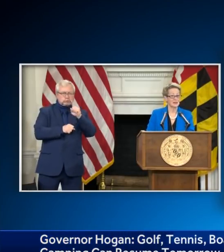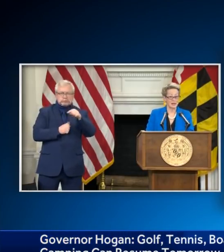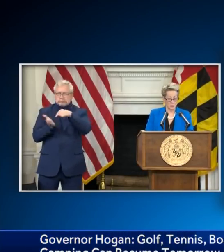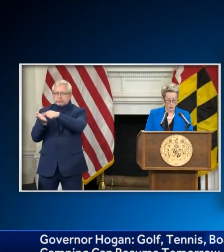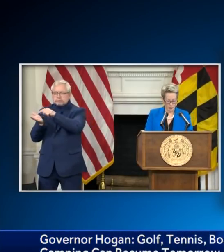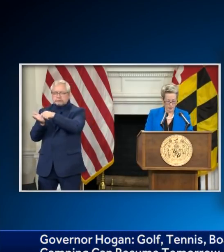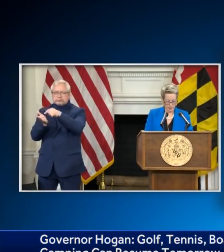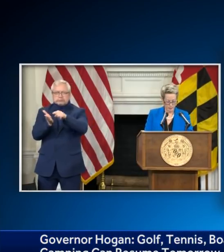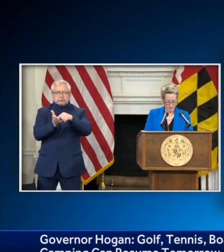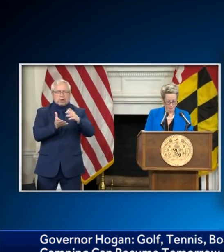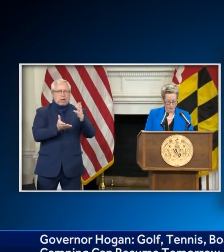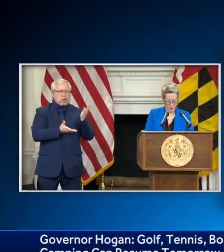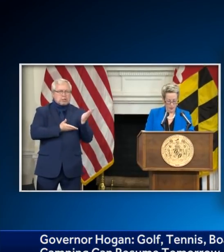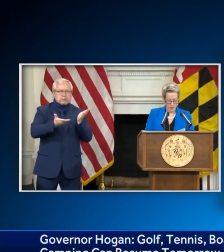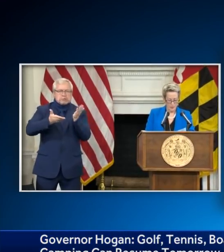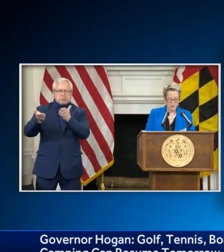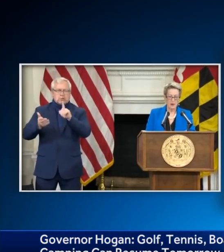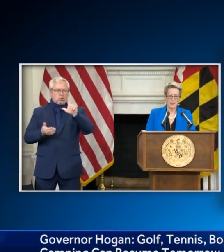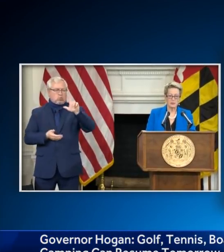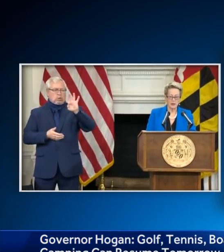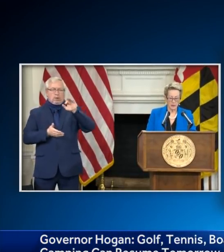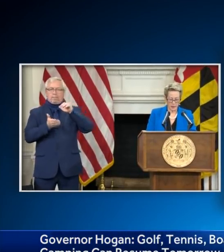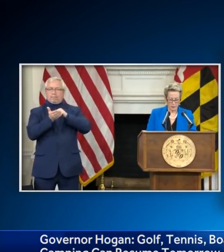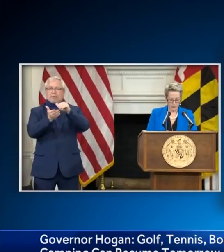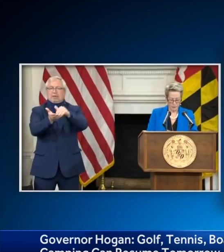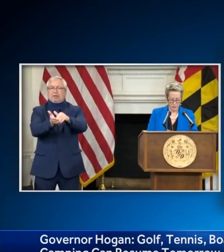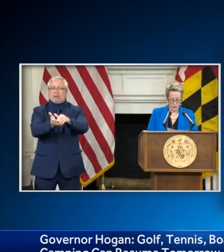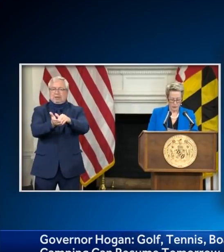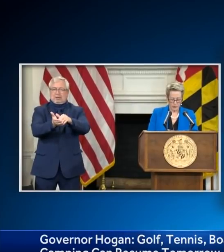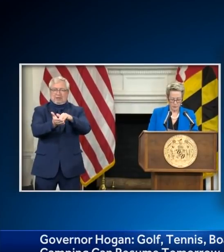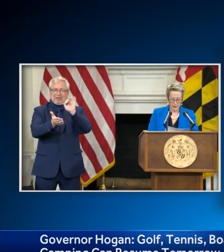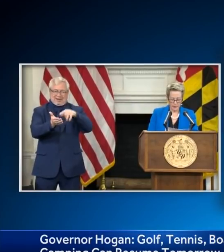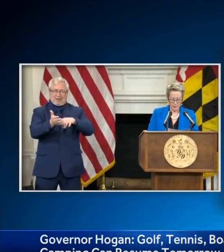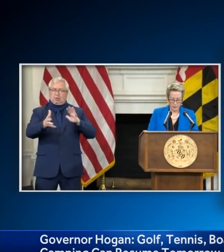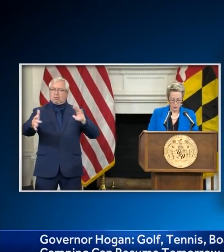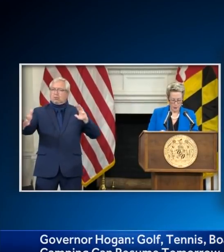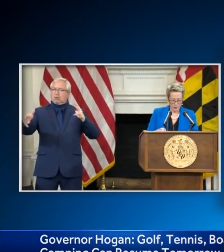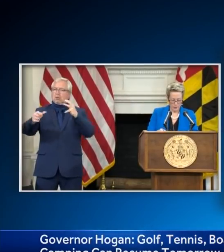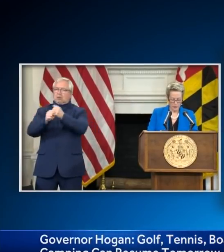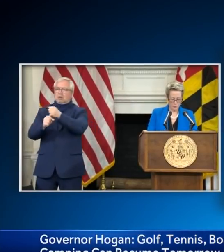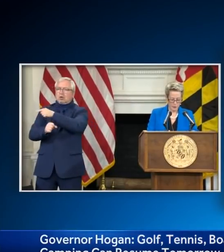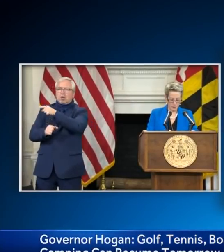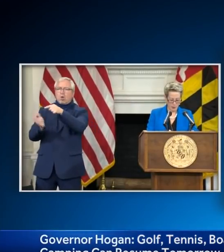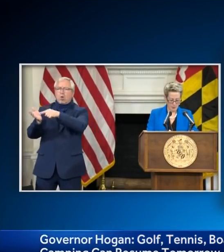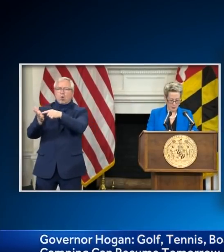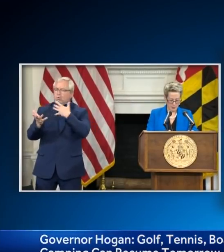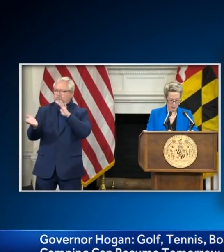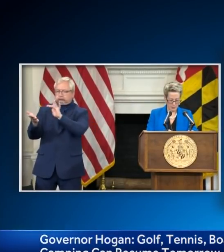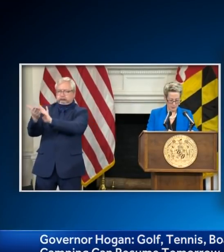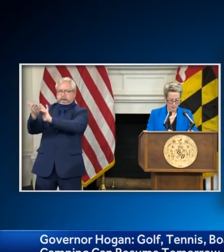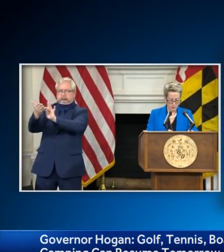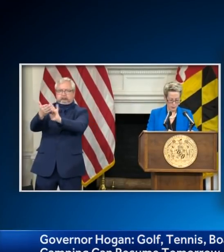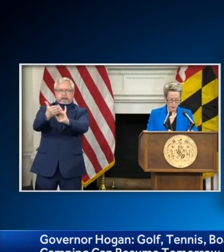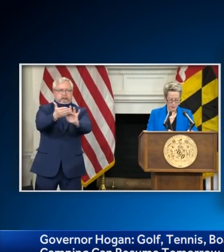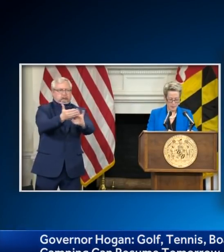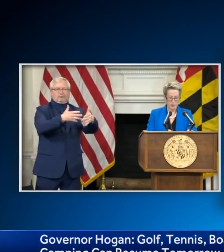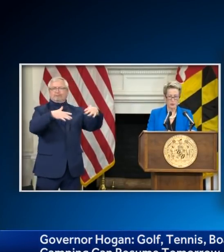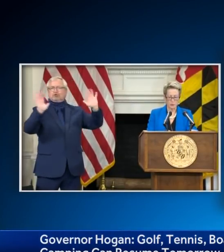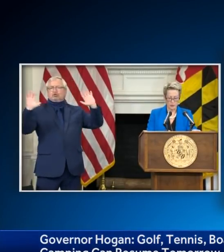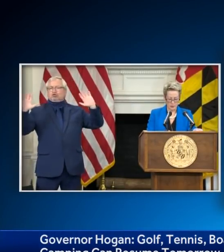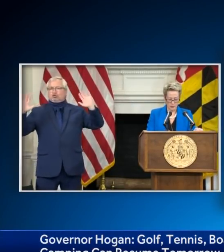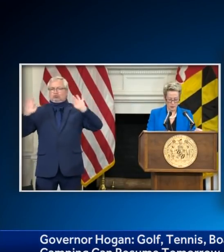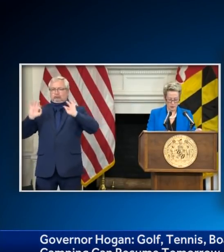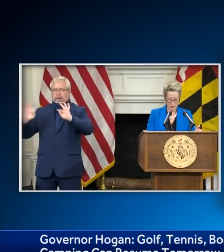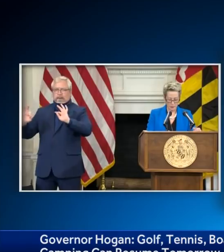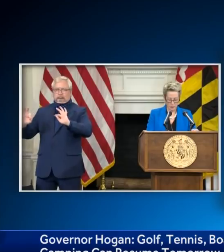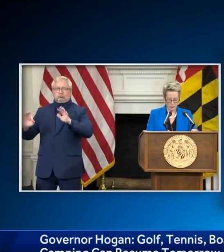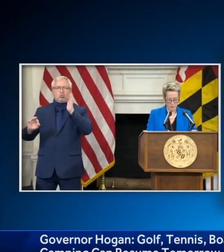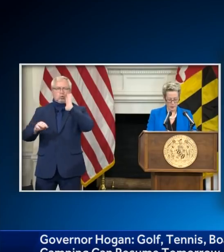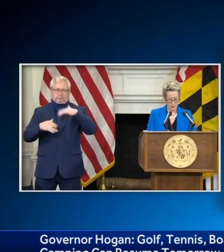OUR EARLY CHILDHOOD TEAM WORKED AROUND-THE-CLOCK TO DELIVER MORE THAN $29 MILLION IN PAYMENTS TO OUR PROVIDERS IN THE LAST WEEK.